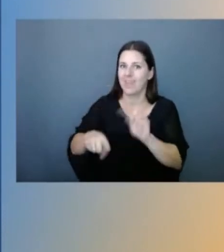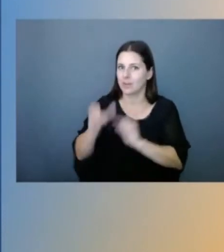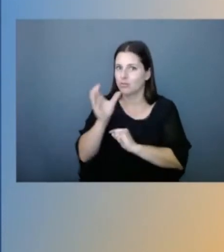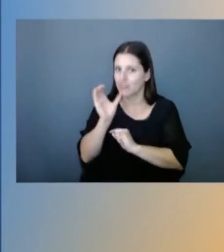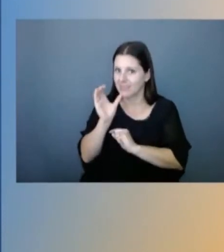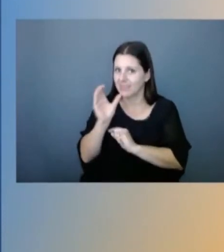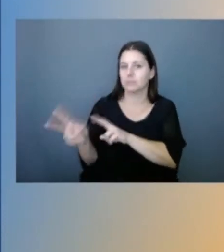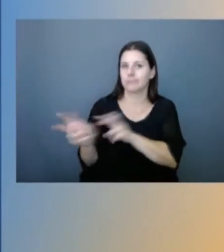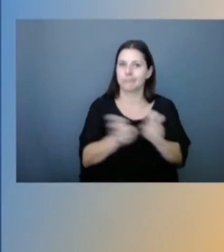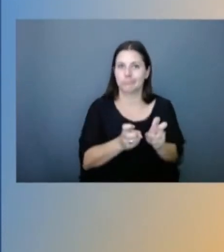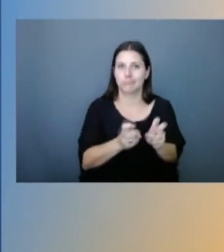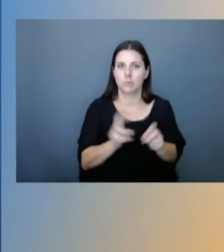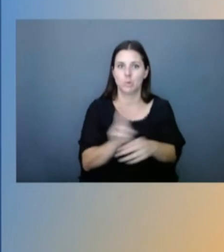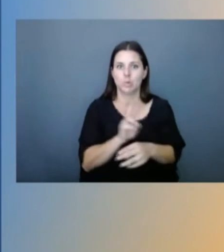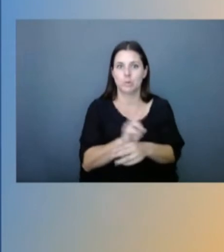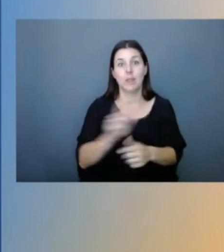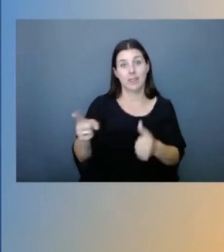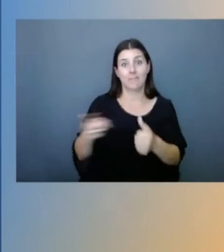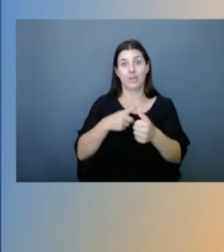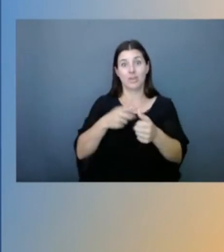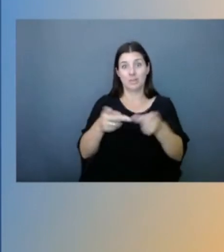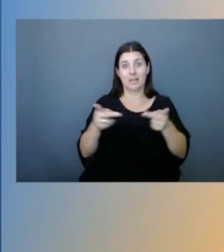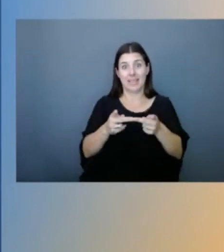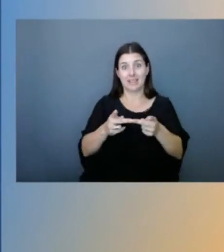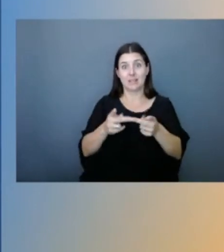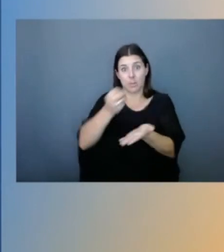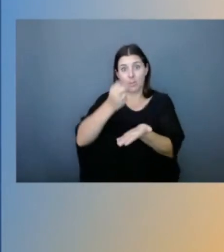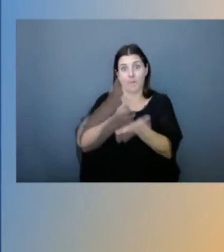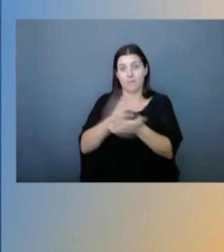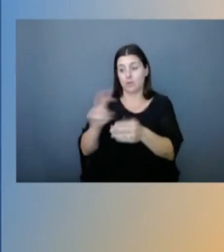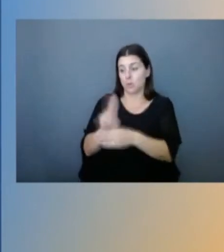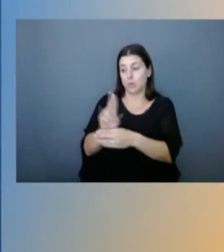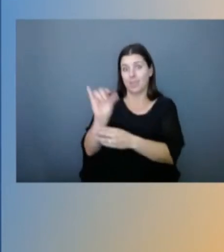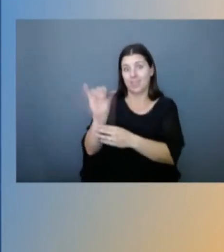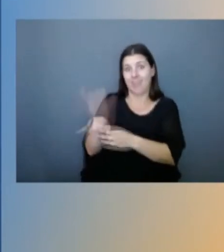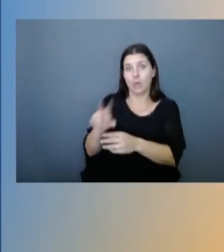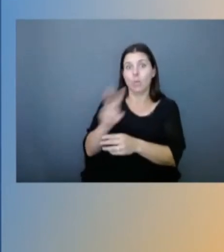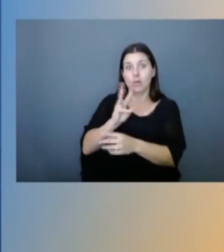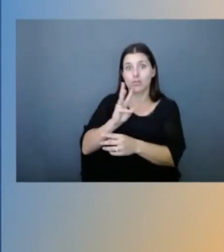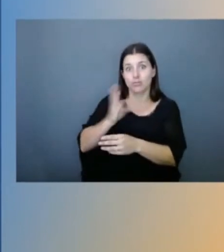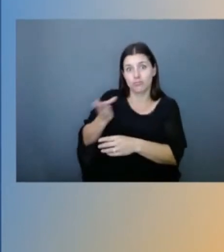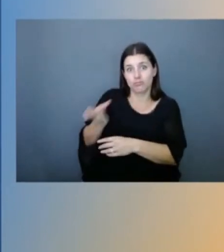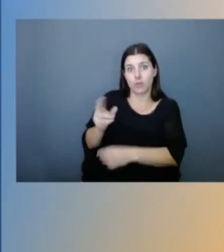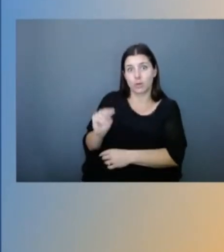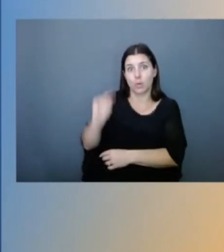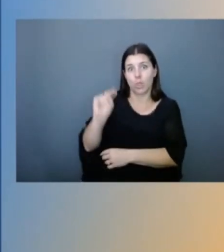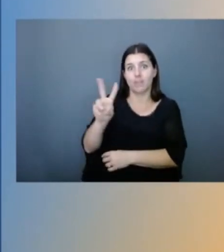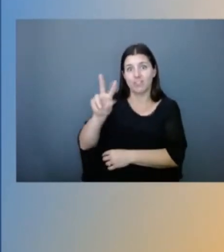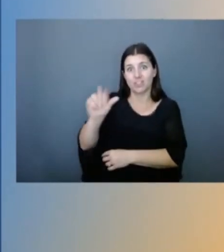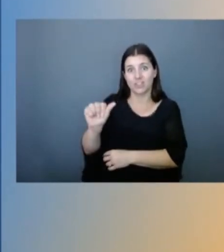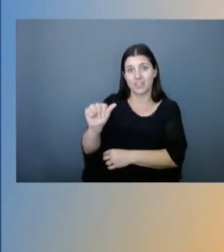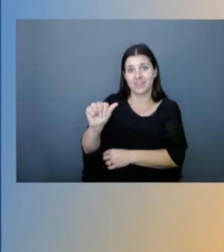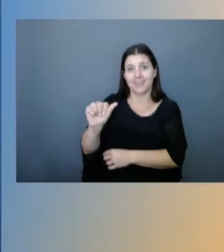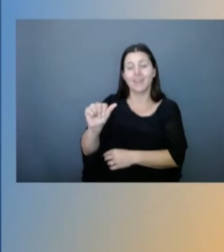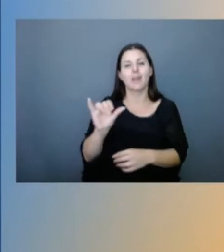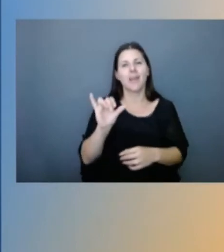to be approved to use those reclaimed water in Northern Virginia. And that's how we are lowering our dependency